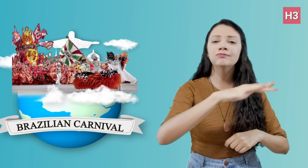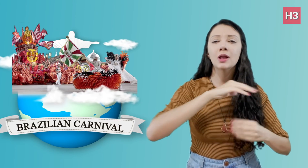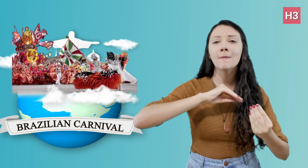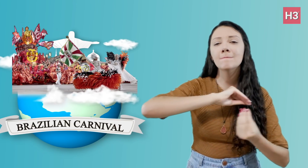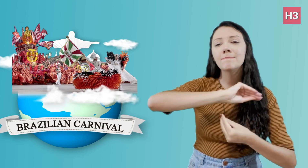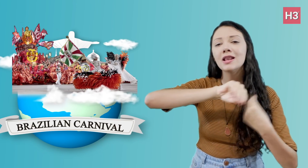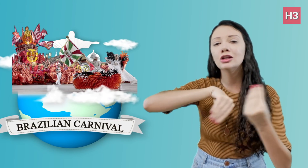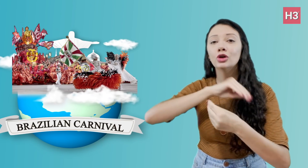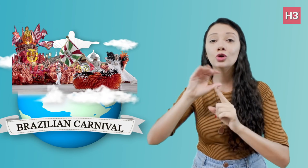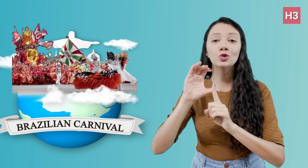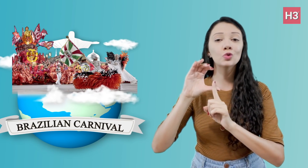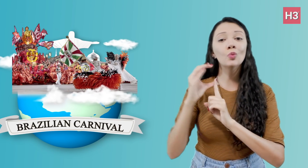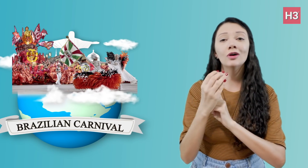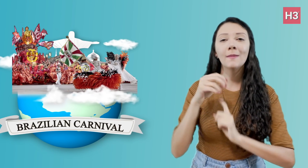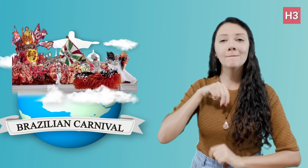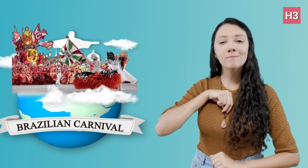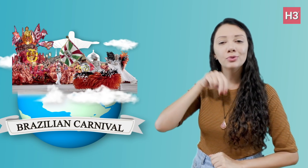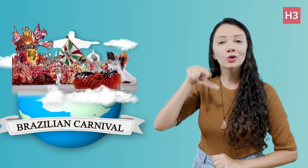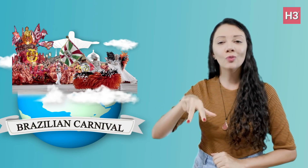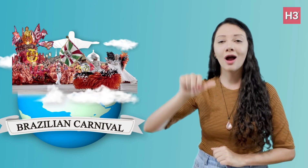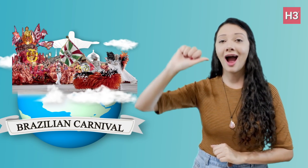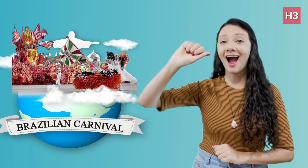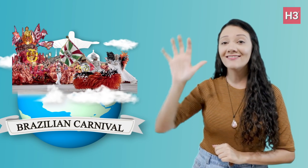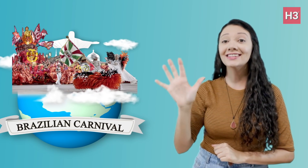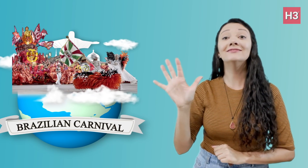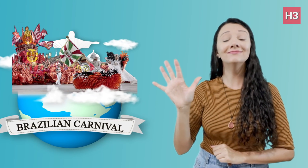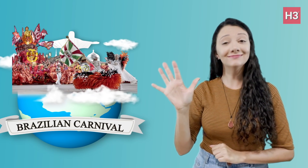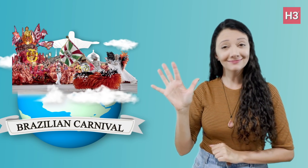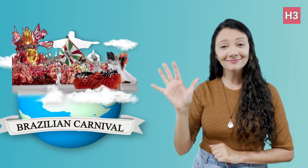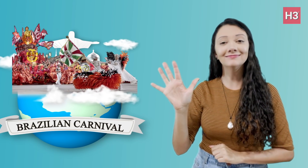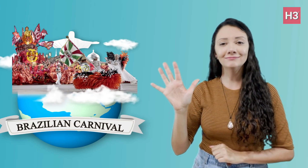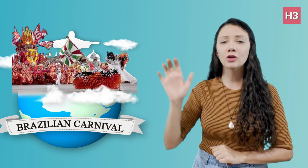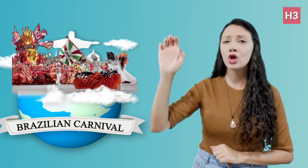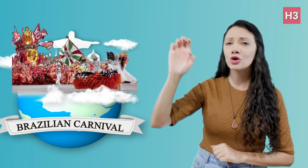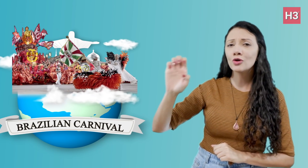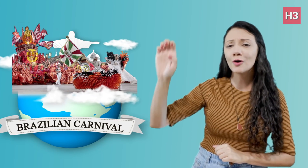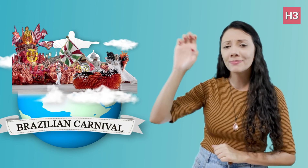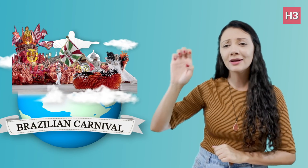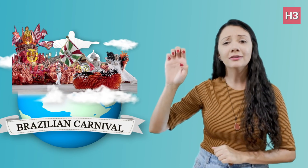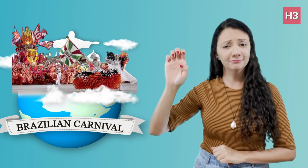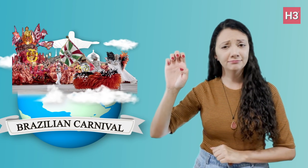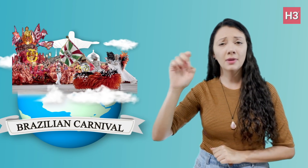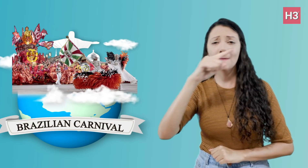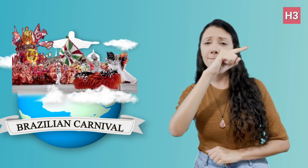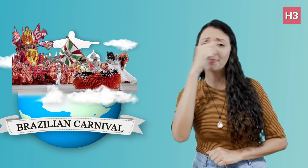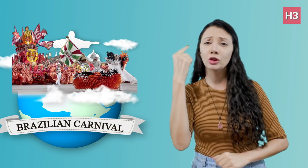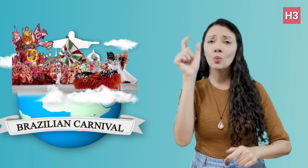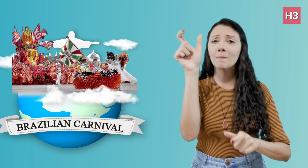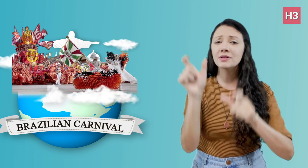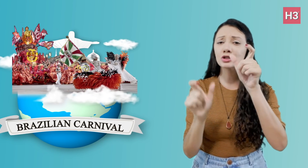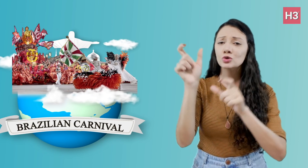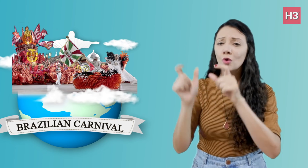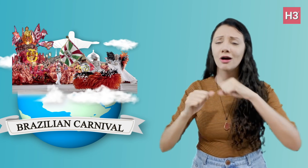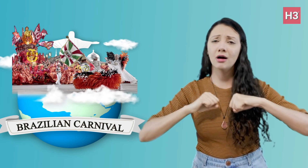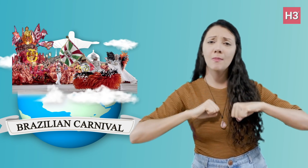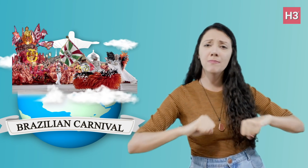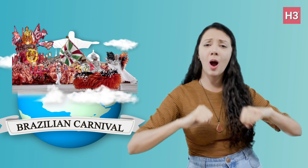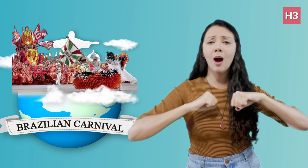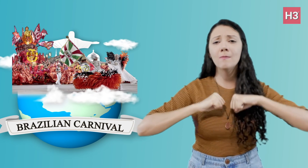before the 40 days of Lent. Known as a food festival, it blends both Portuguese and African cultures.